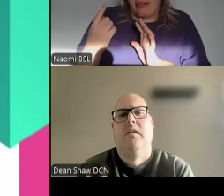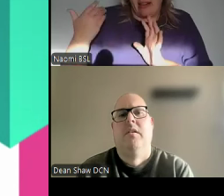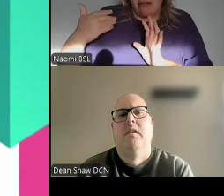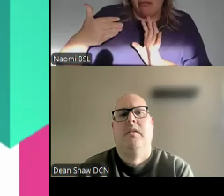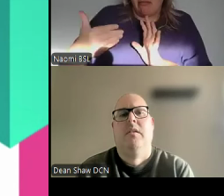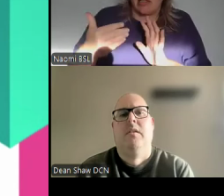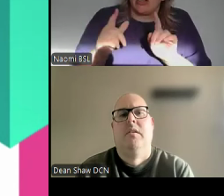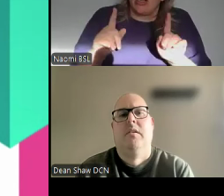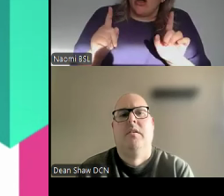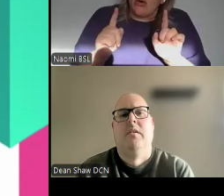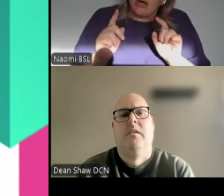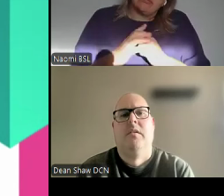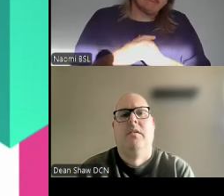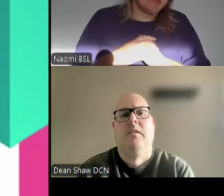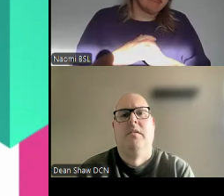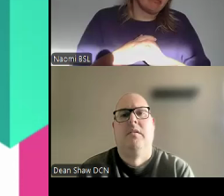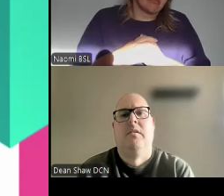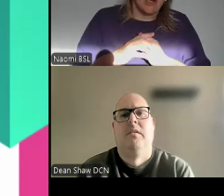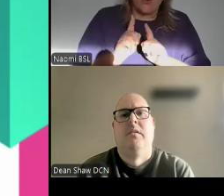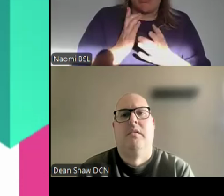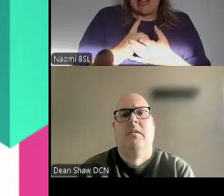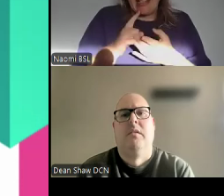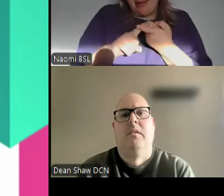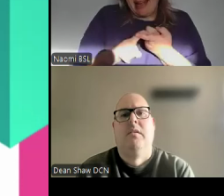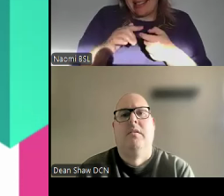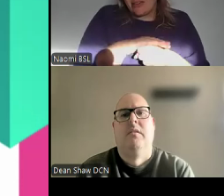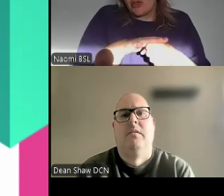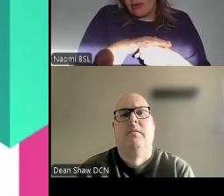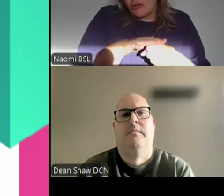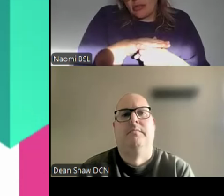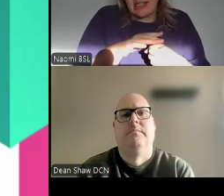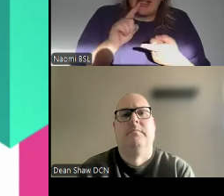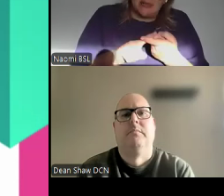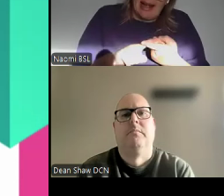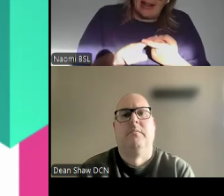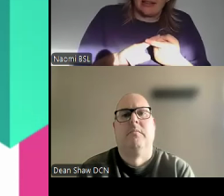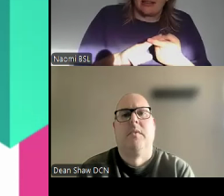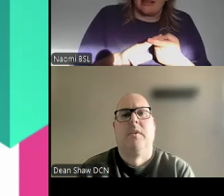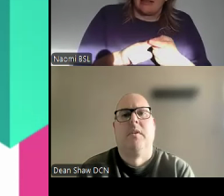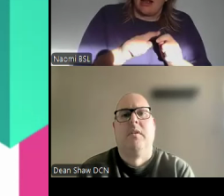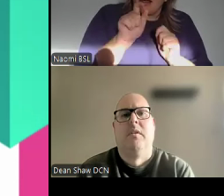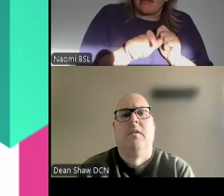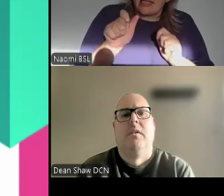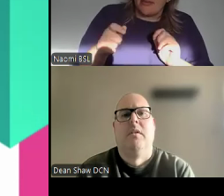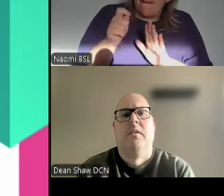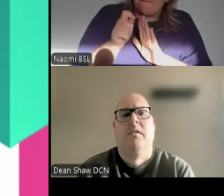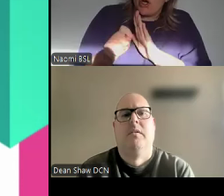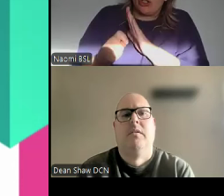it's a bit case by case, because it does depend on your customer purchase cycle. For example,